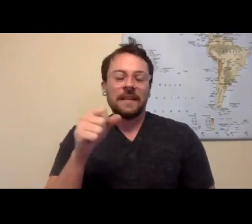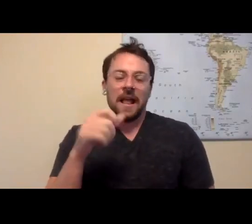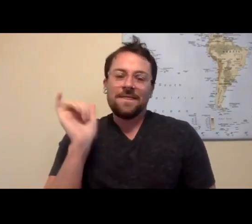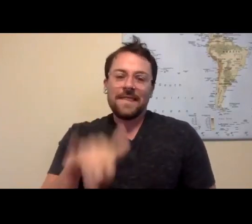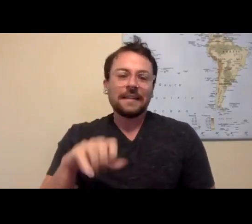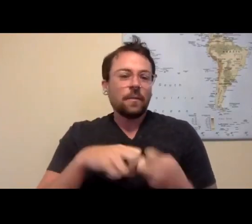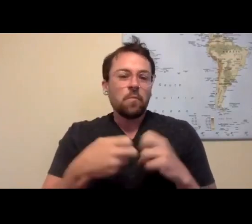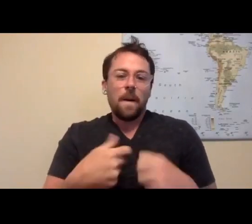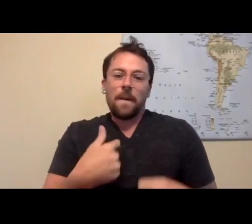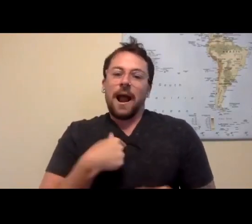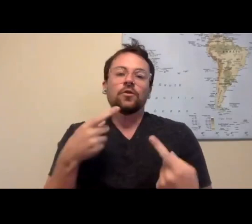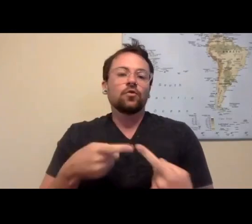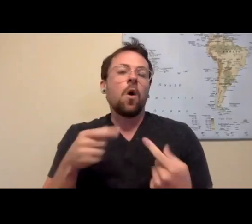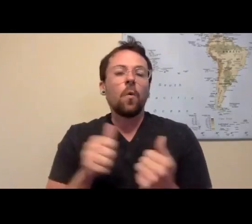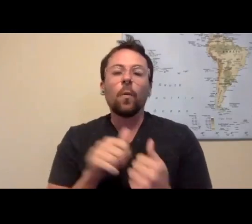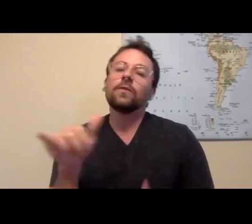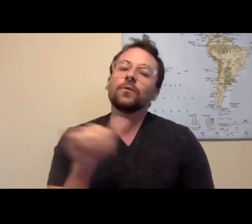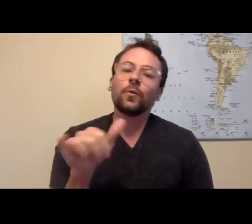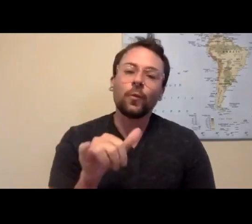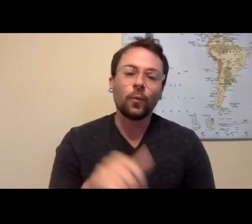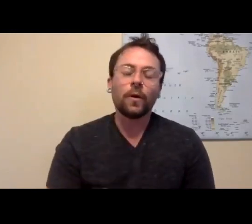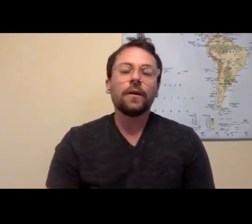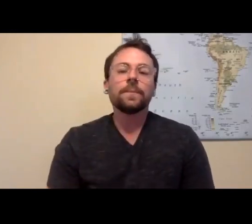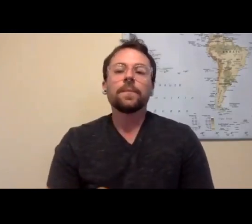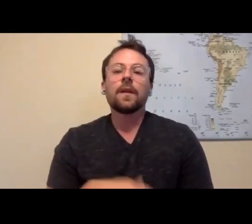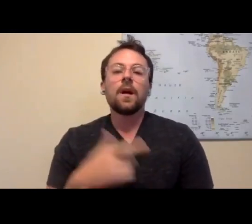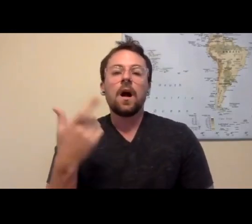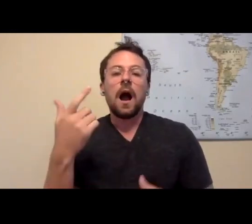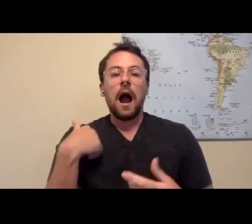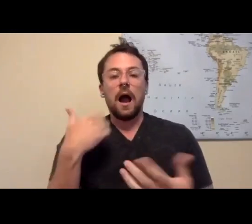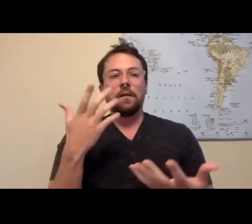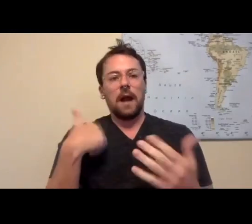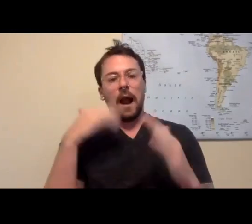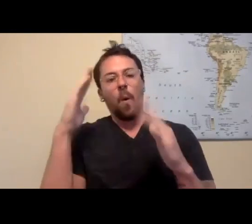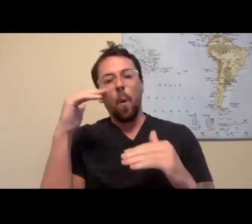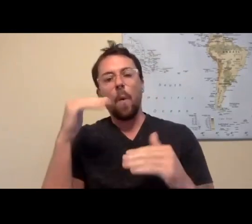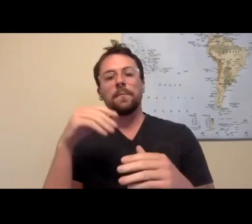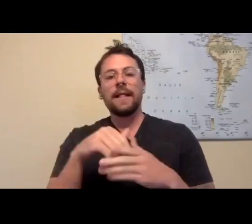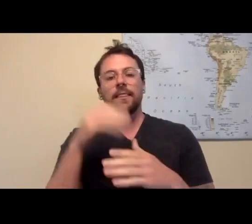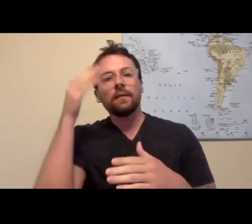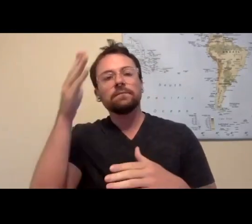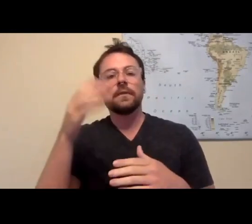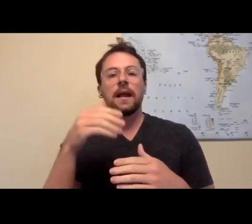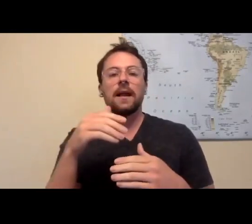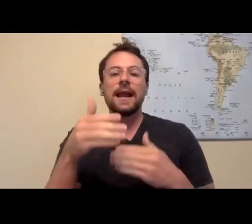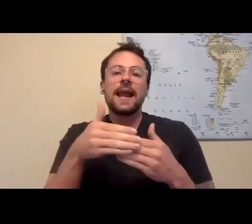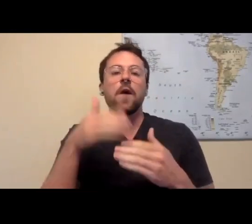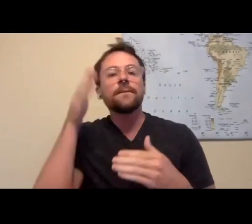I'm a school psychologist myself and I give assessments all of the time and that's something I struggle with in my own accord.